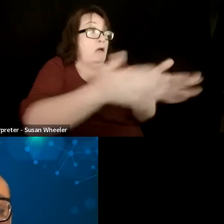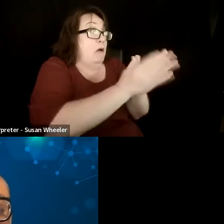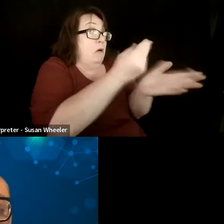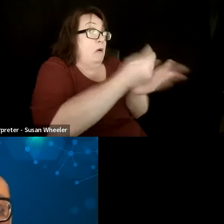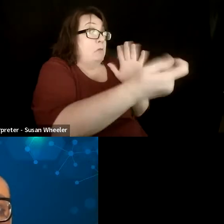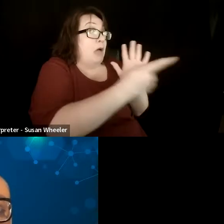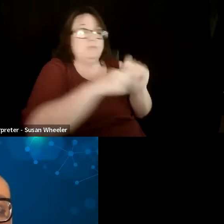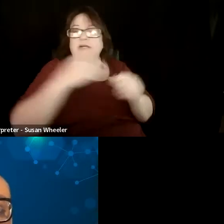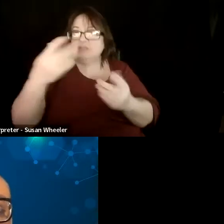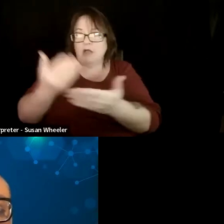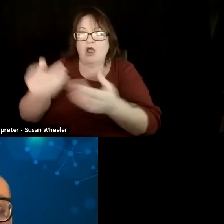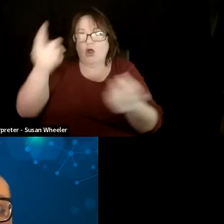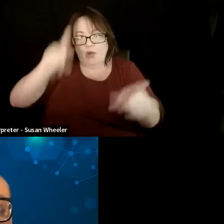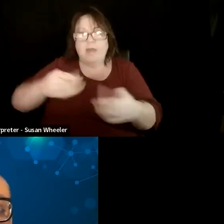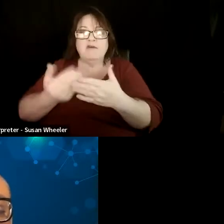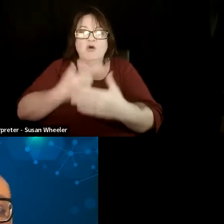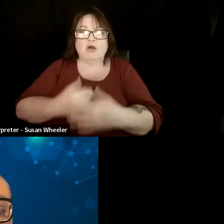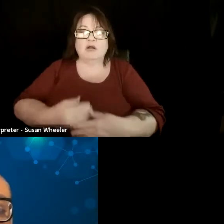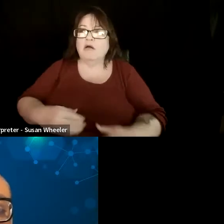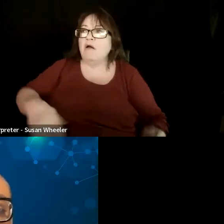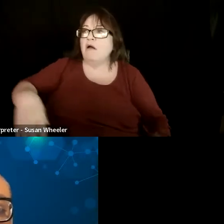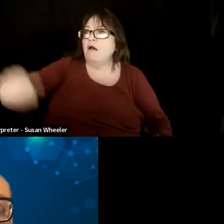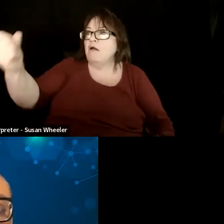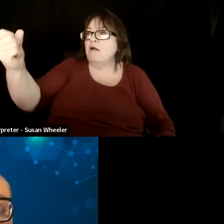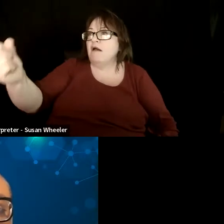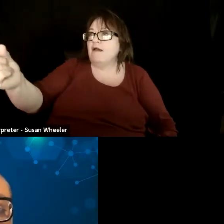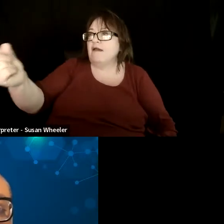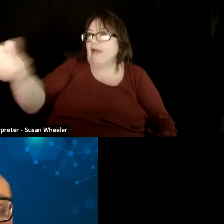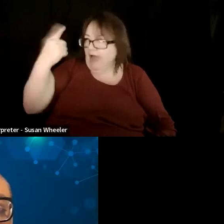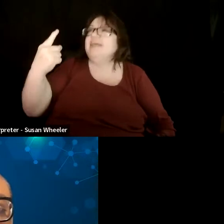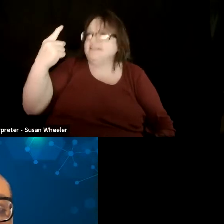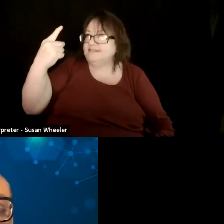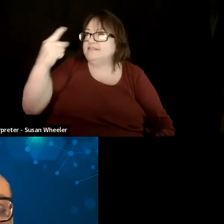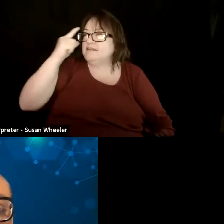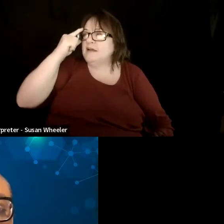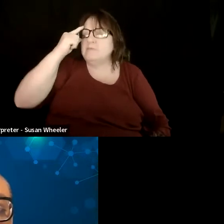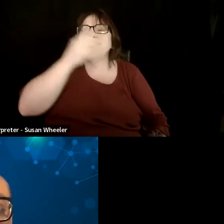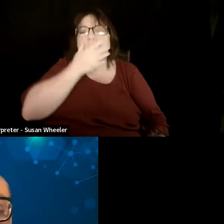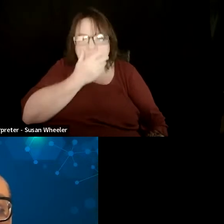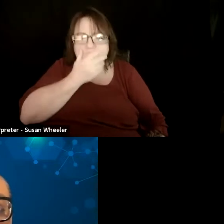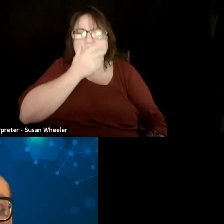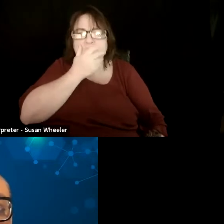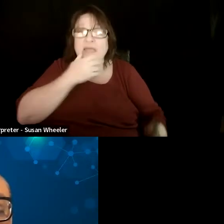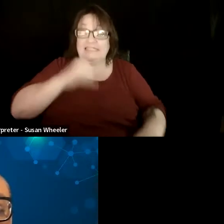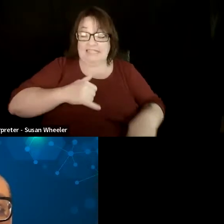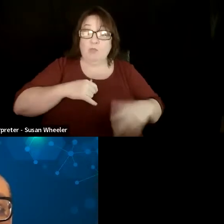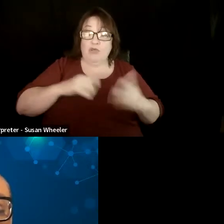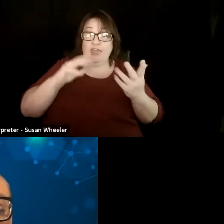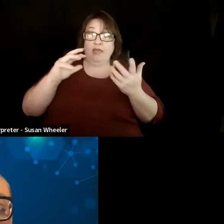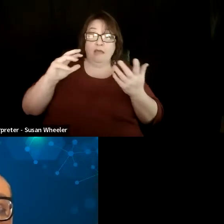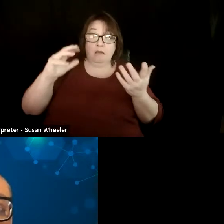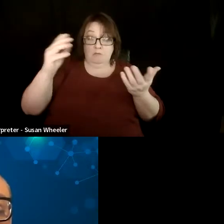Got it. And it sounds like with the provisions in the Collective Bargaining Agreement,